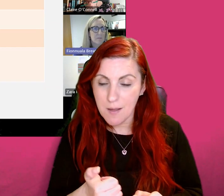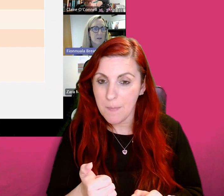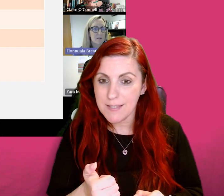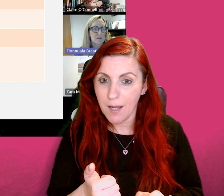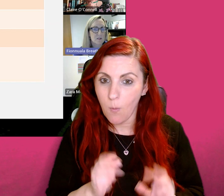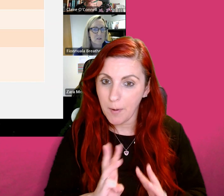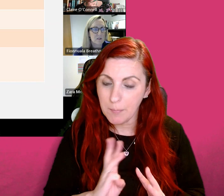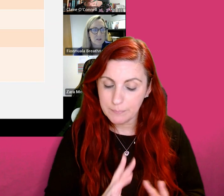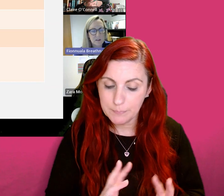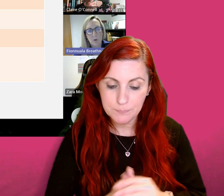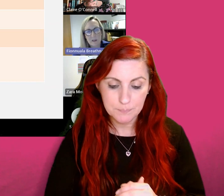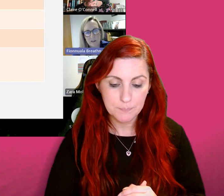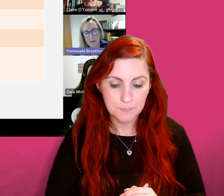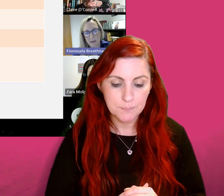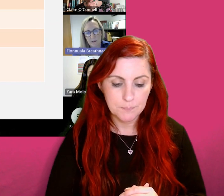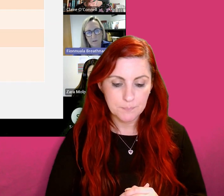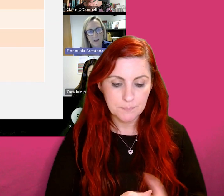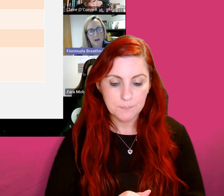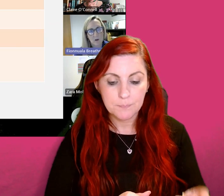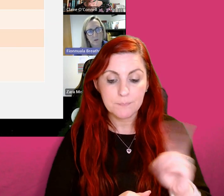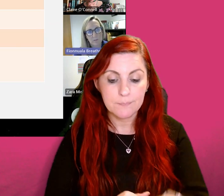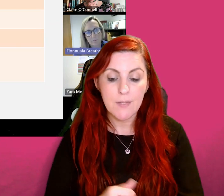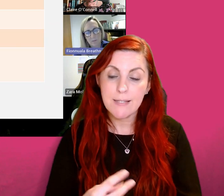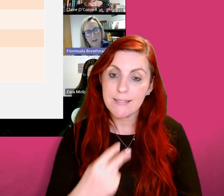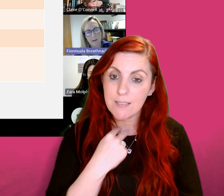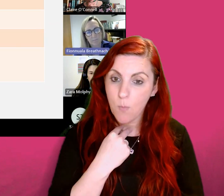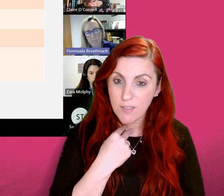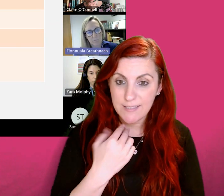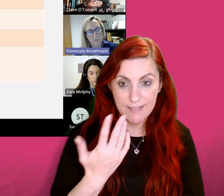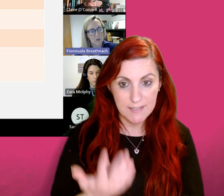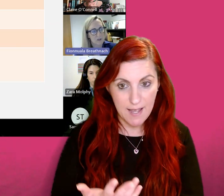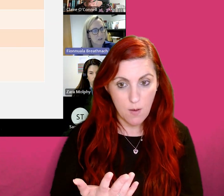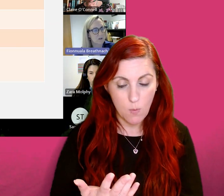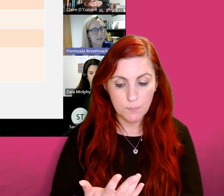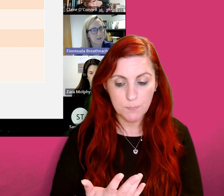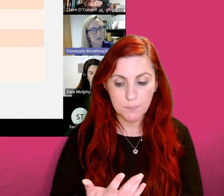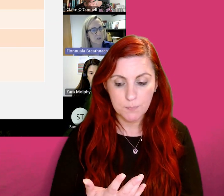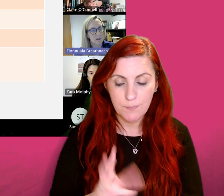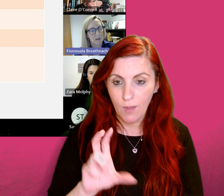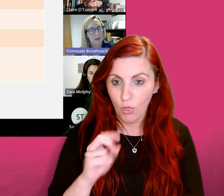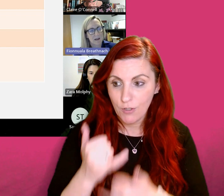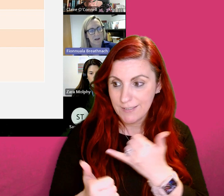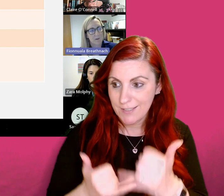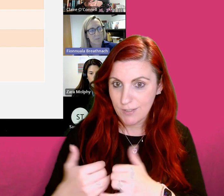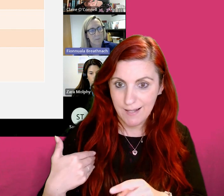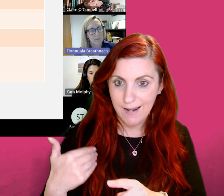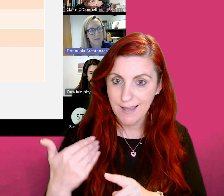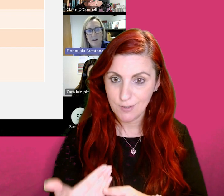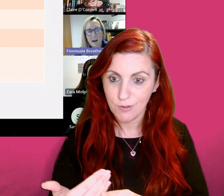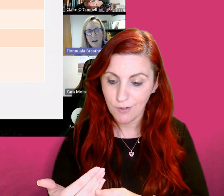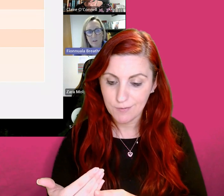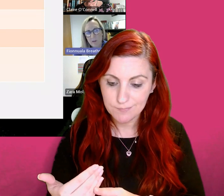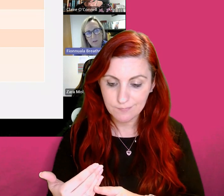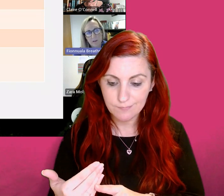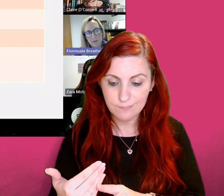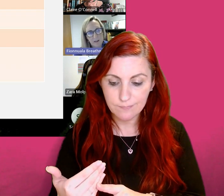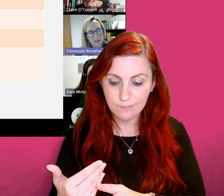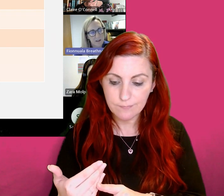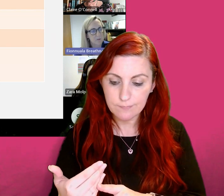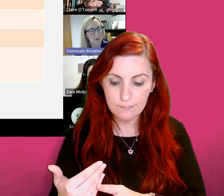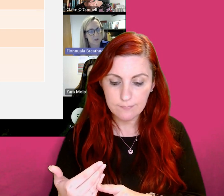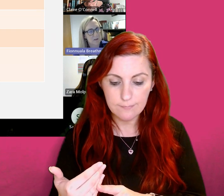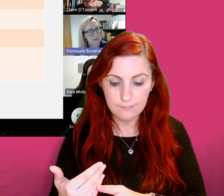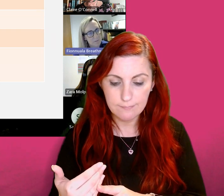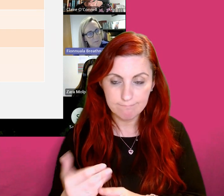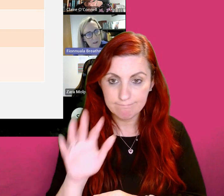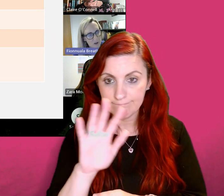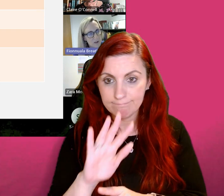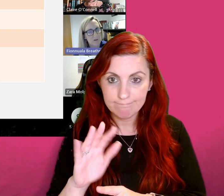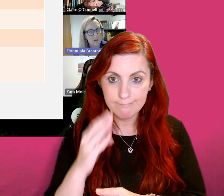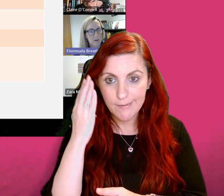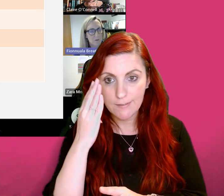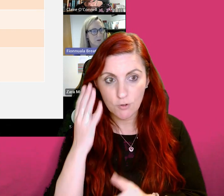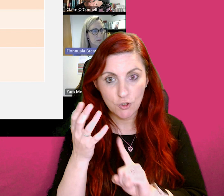um disappointingly now um 30 years later um have these aspirations been achieved and we